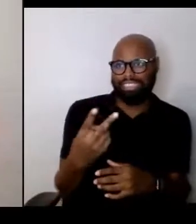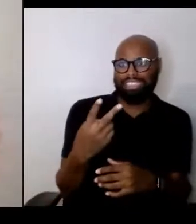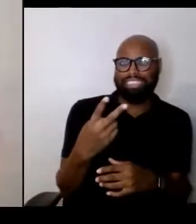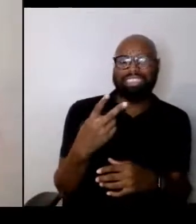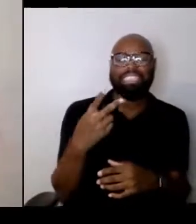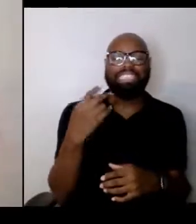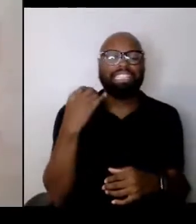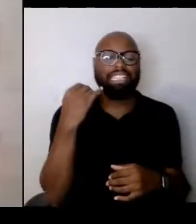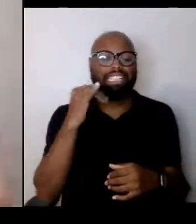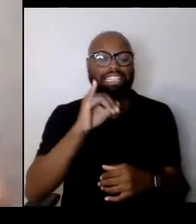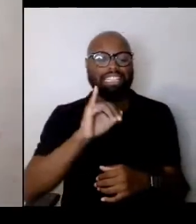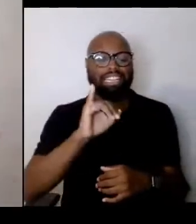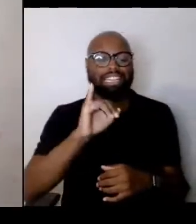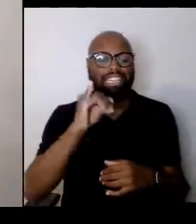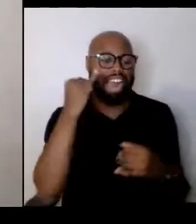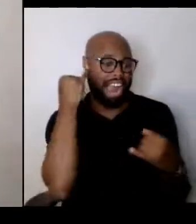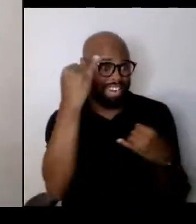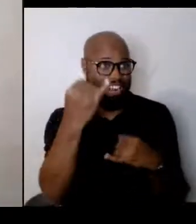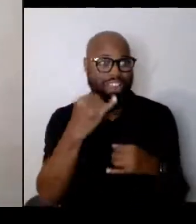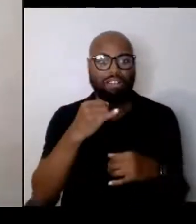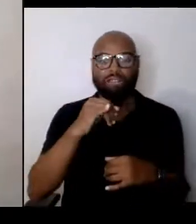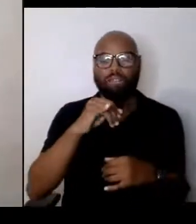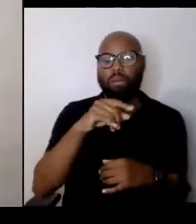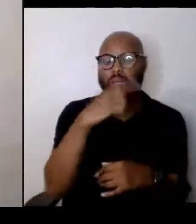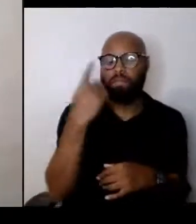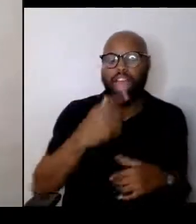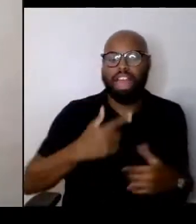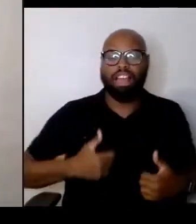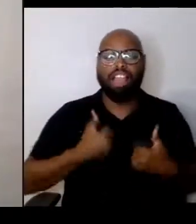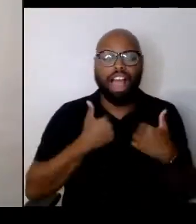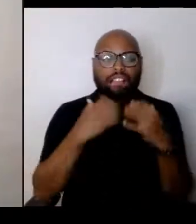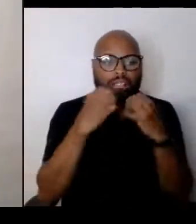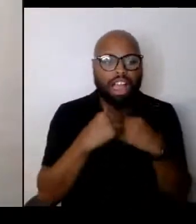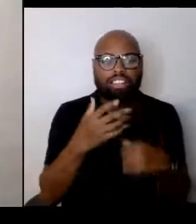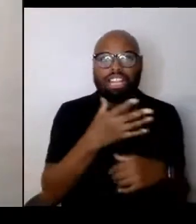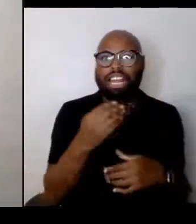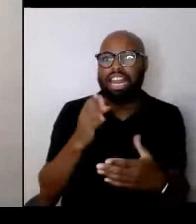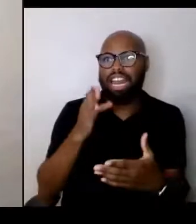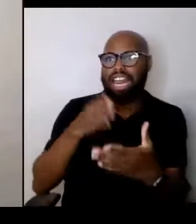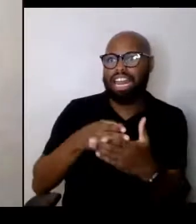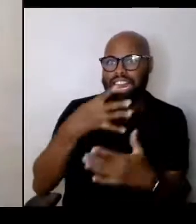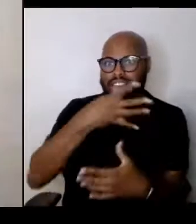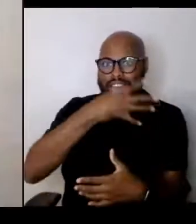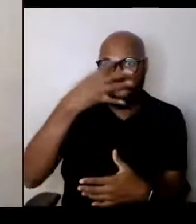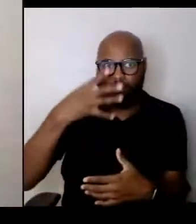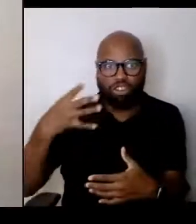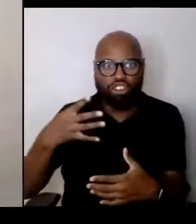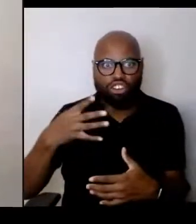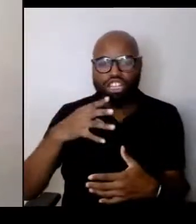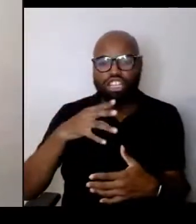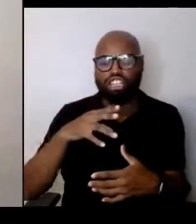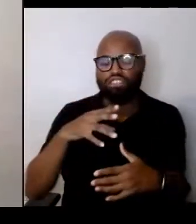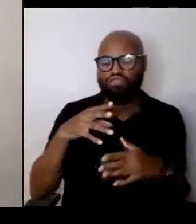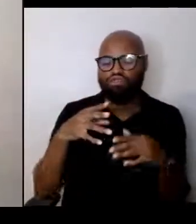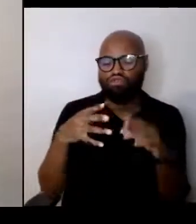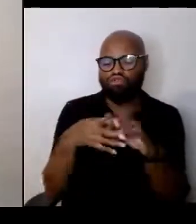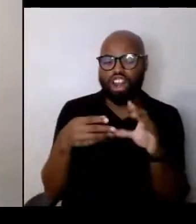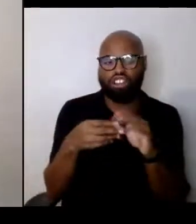and also anti-immigrant rhetoric as really two very, very tied concepts.